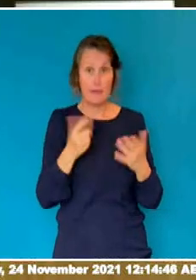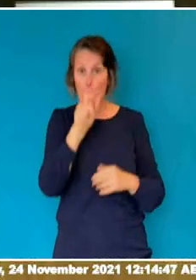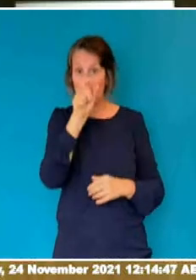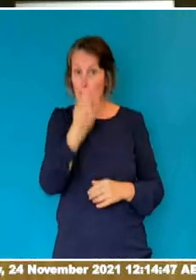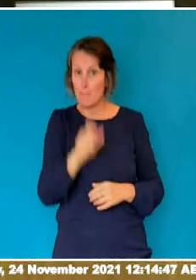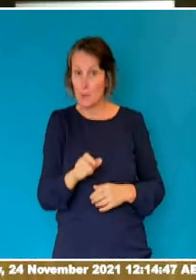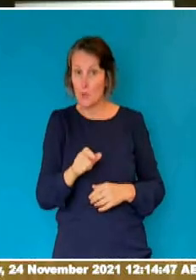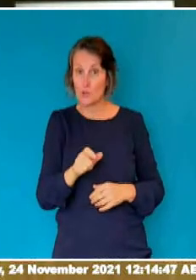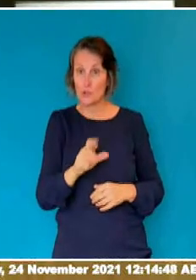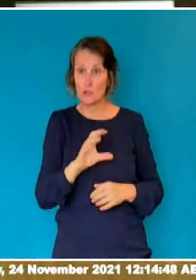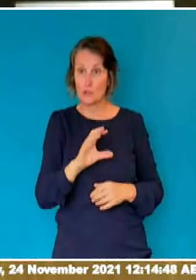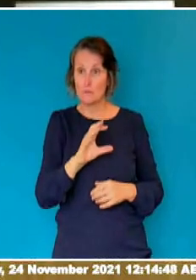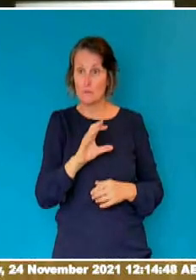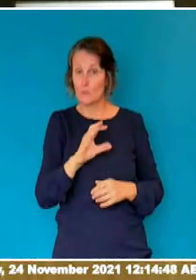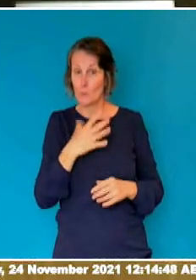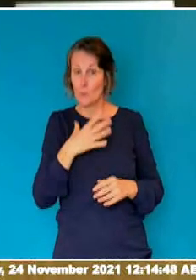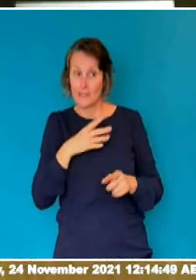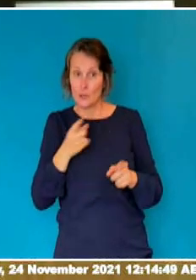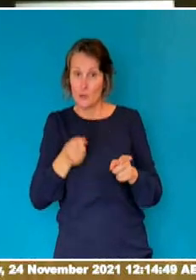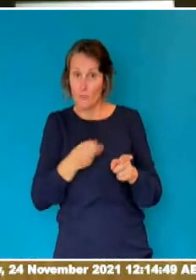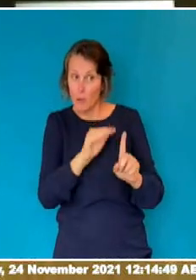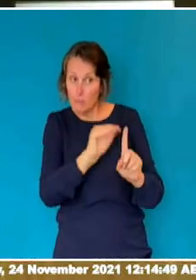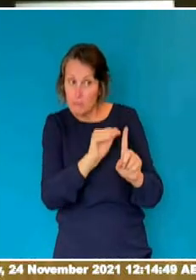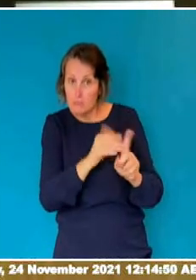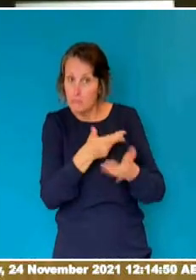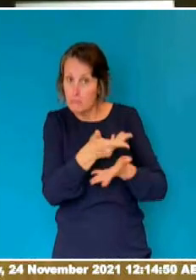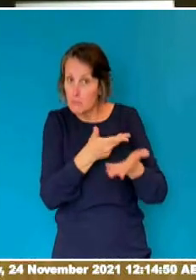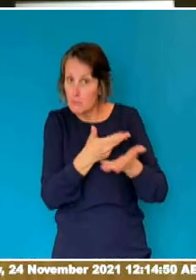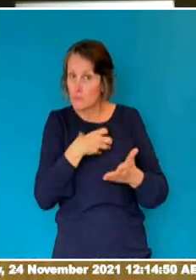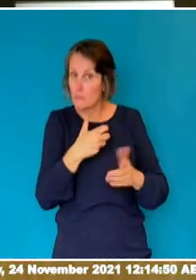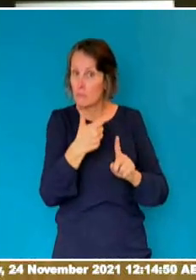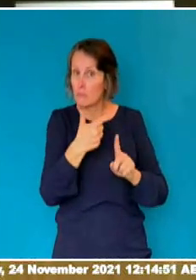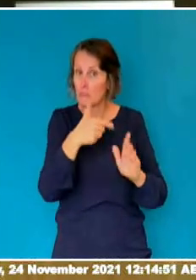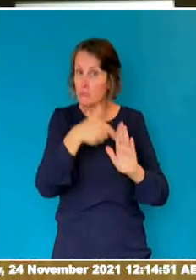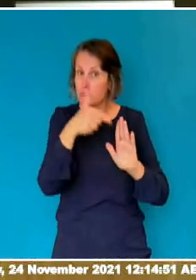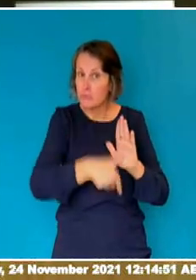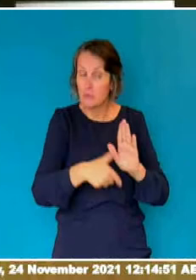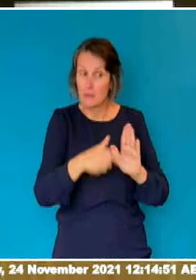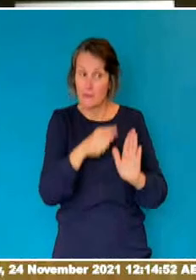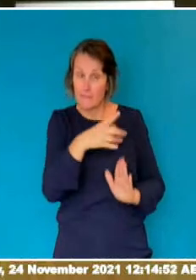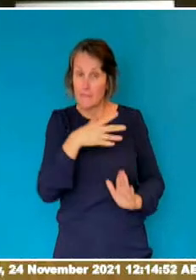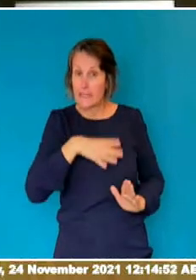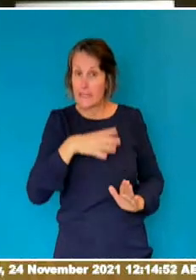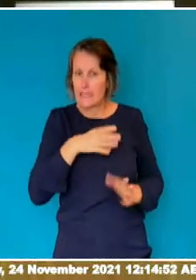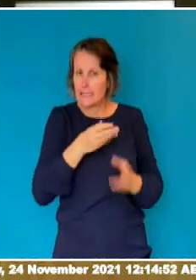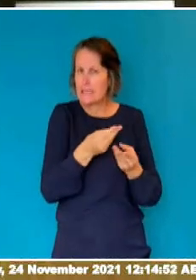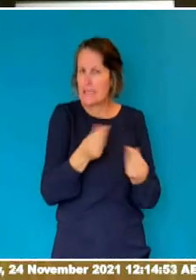whether or not we should follow up with that individual as to whether or not they required